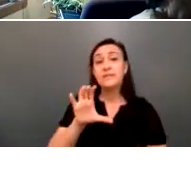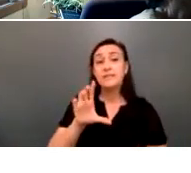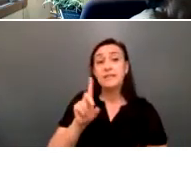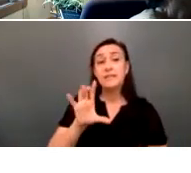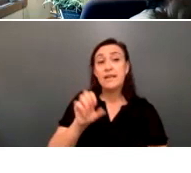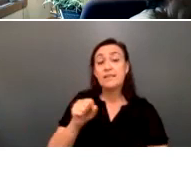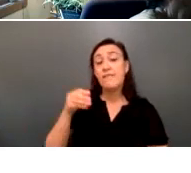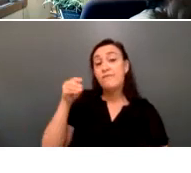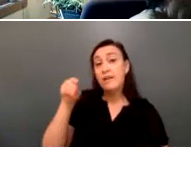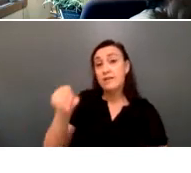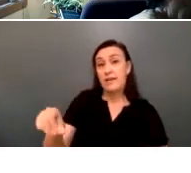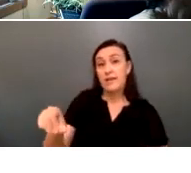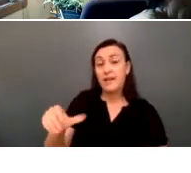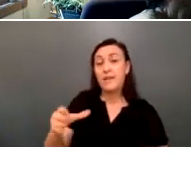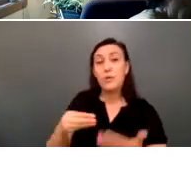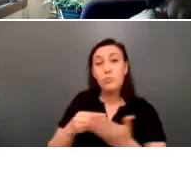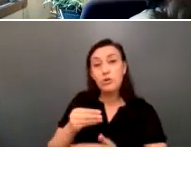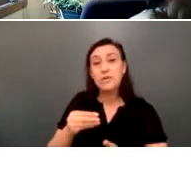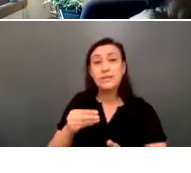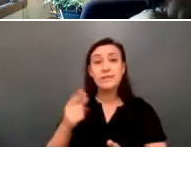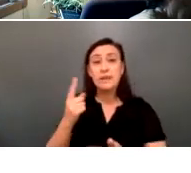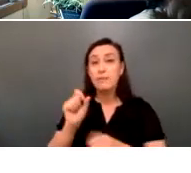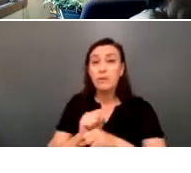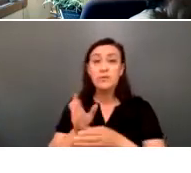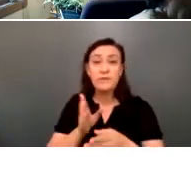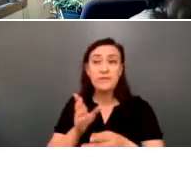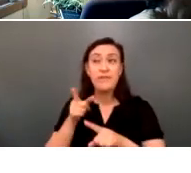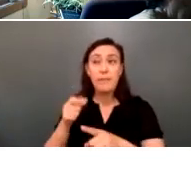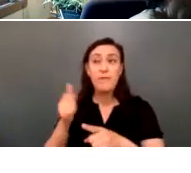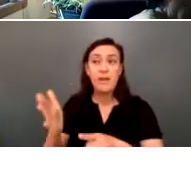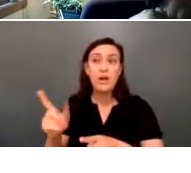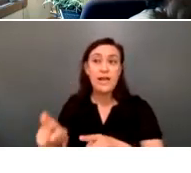to purchase or buy employment services, that provider would need